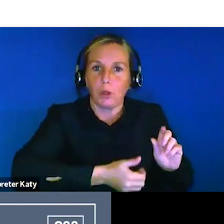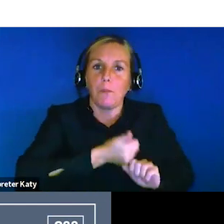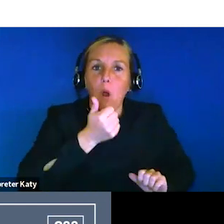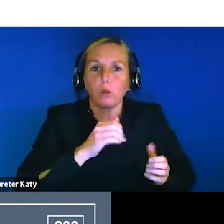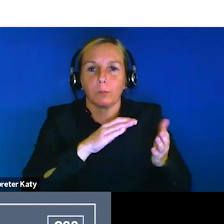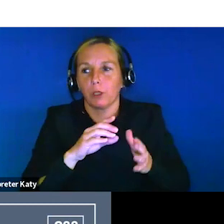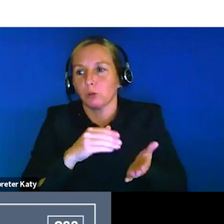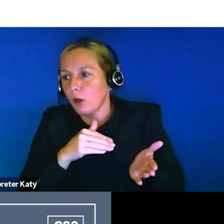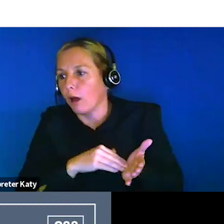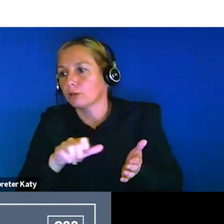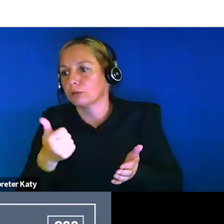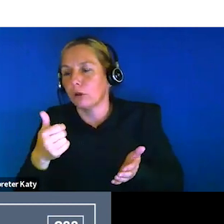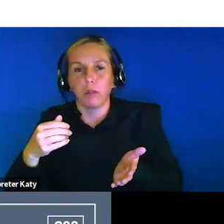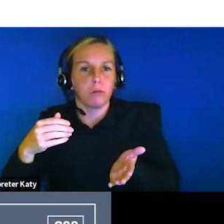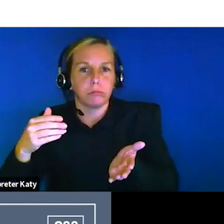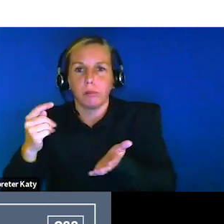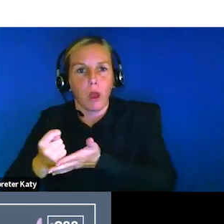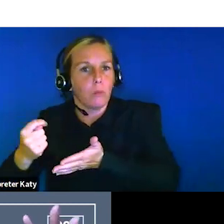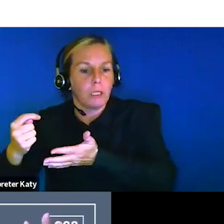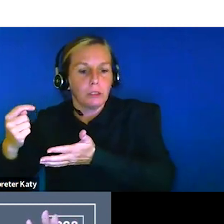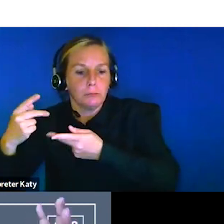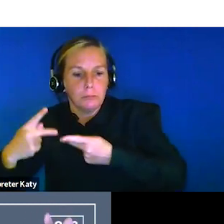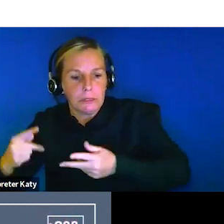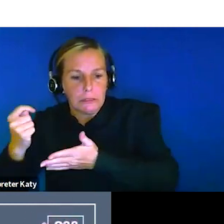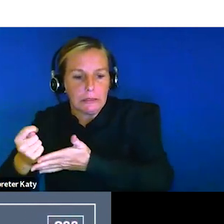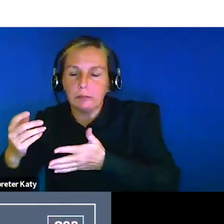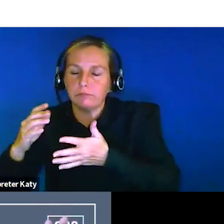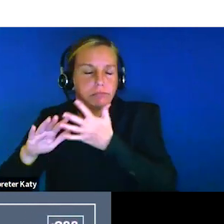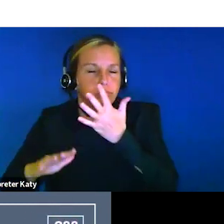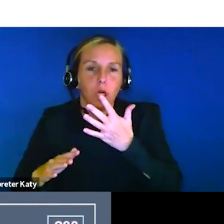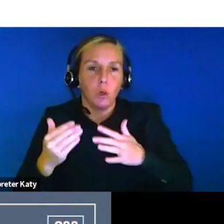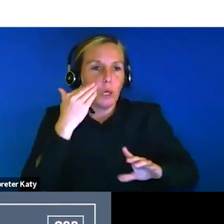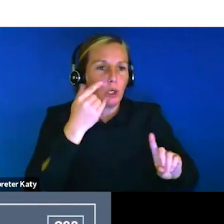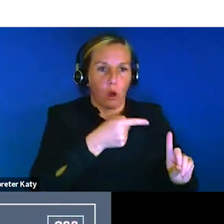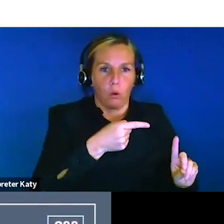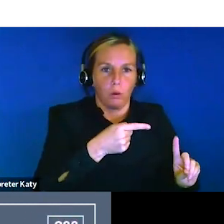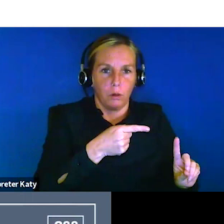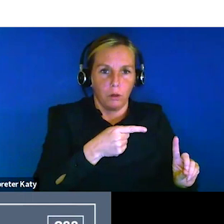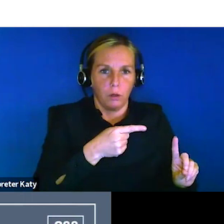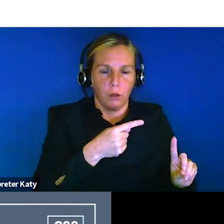Right? And so thinking about who has the influence to really compel